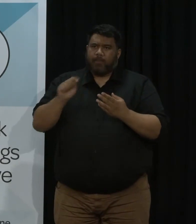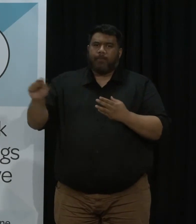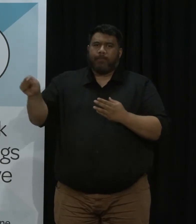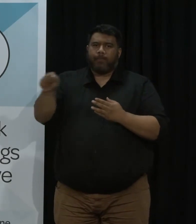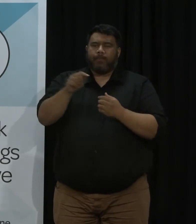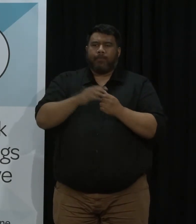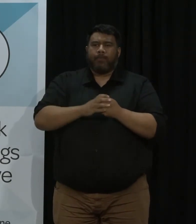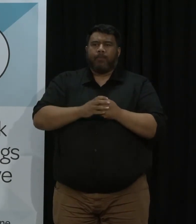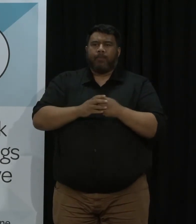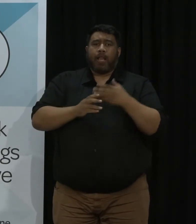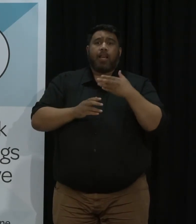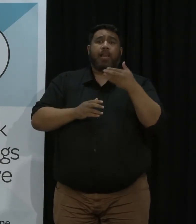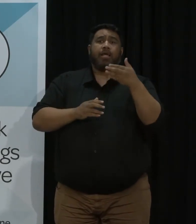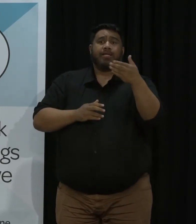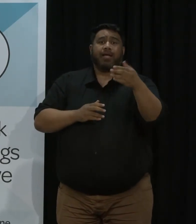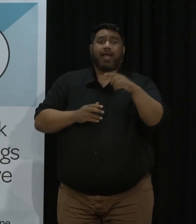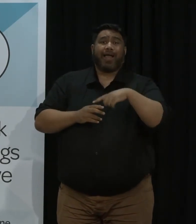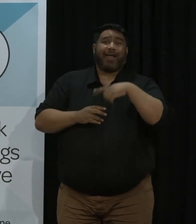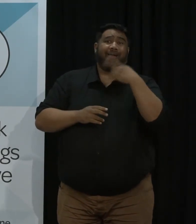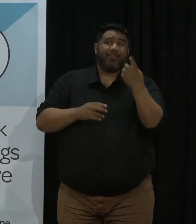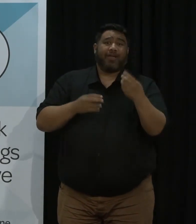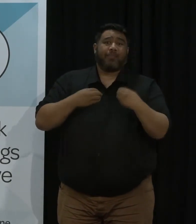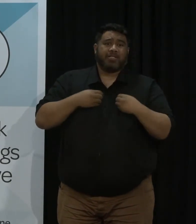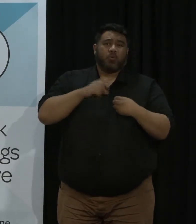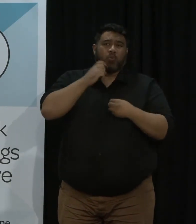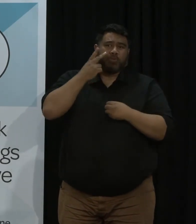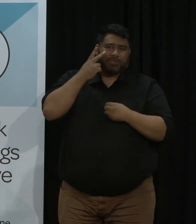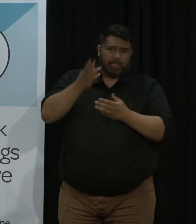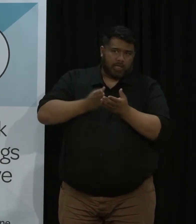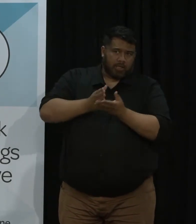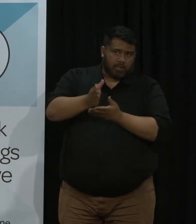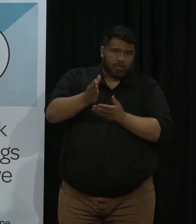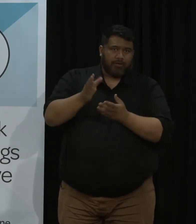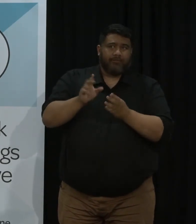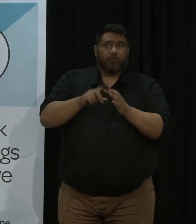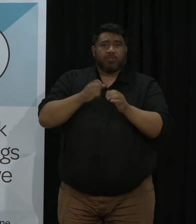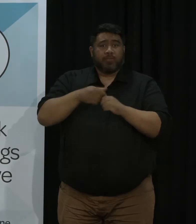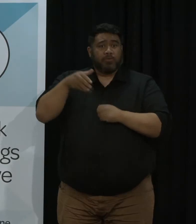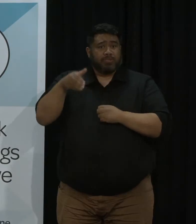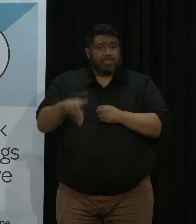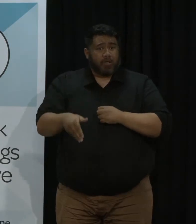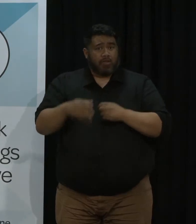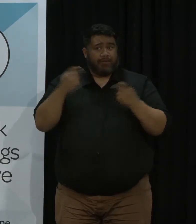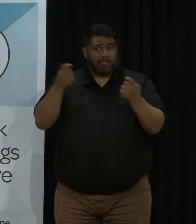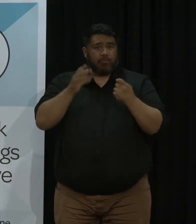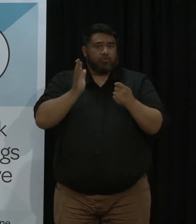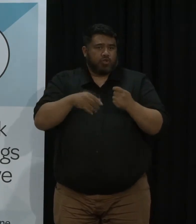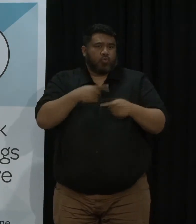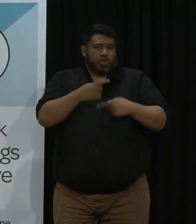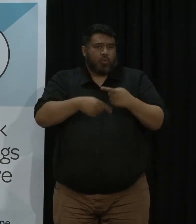is because we recognised as we move into this framework over summer there will be